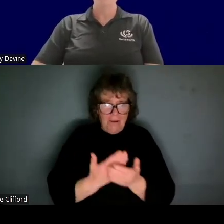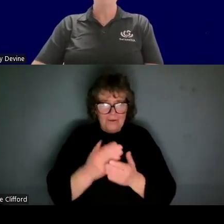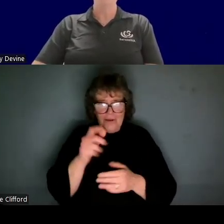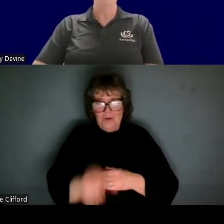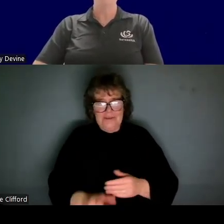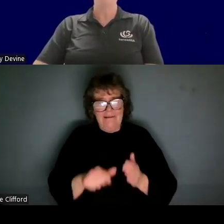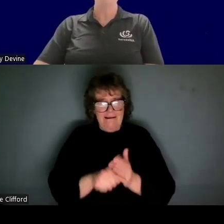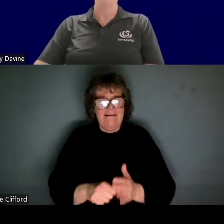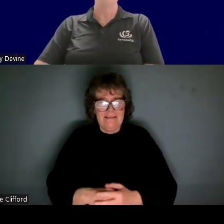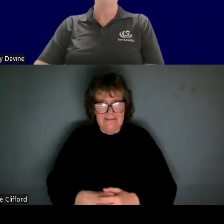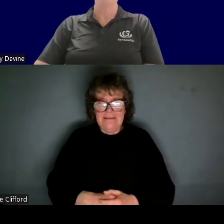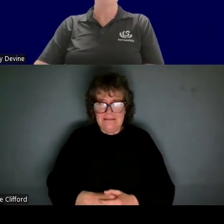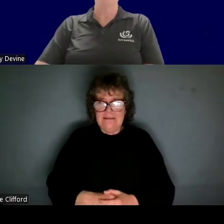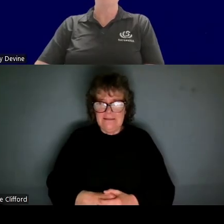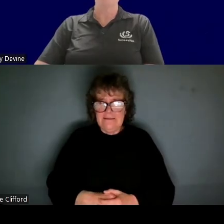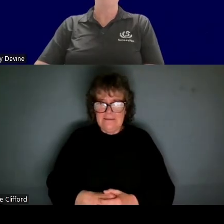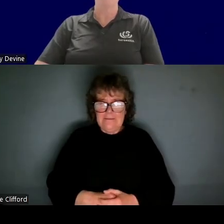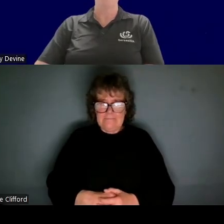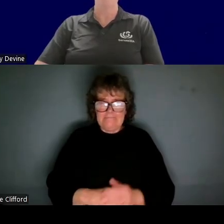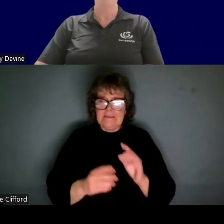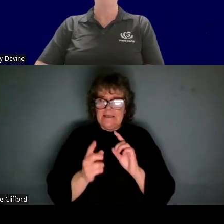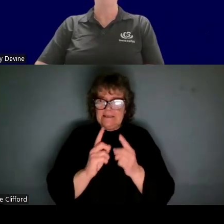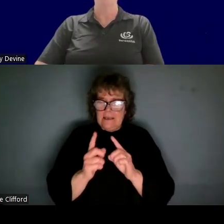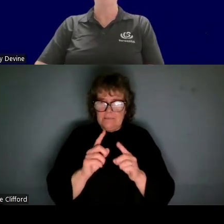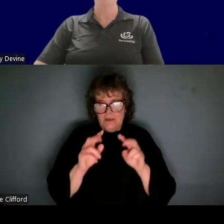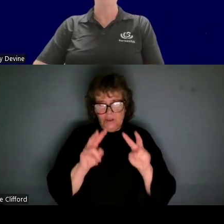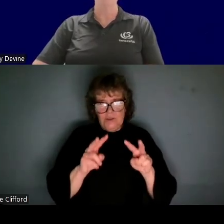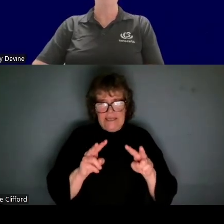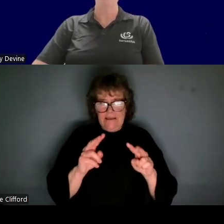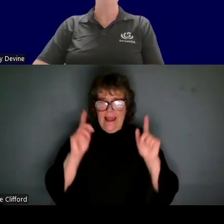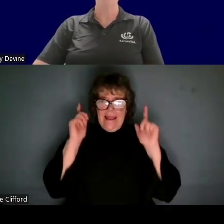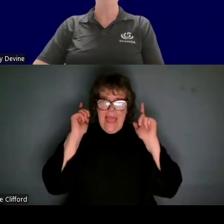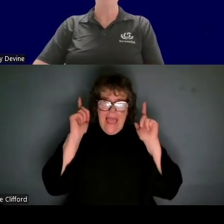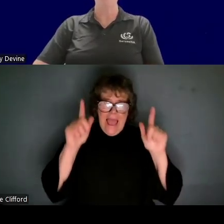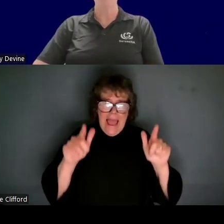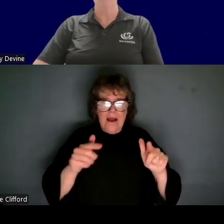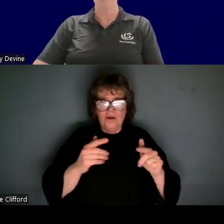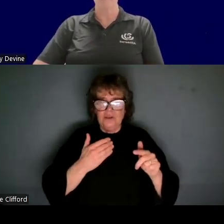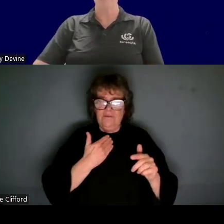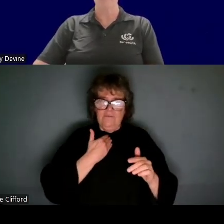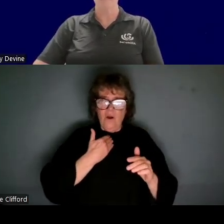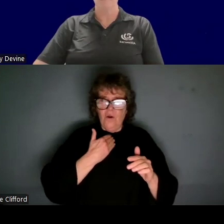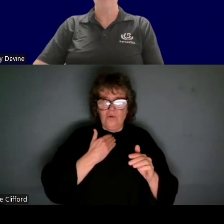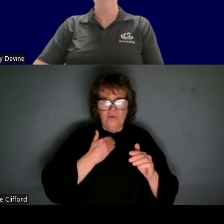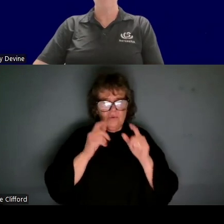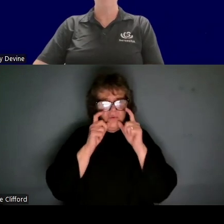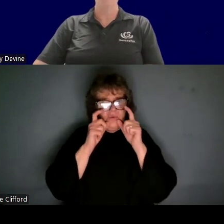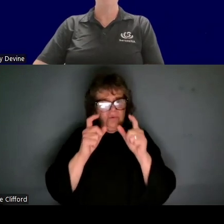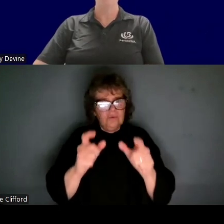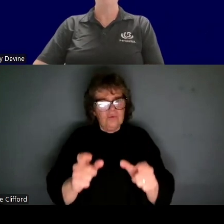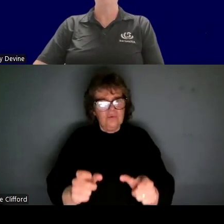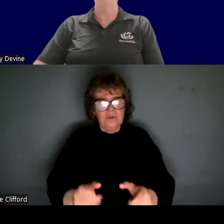Sometimes we see loud and prolonged vocalisation beyond communication,